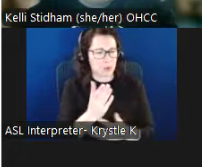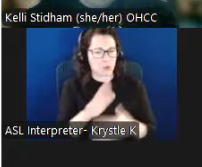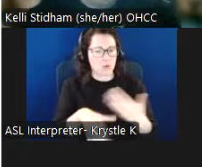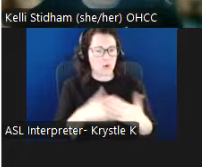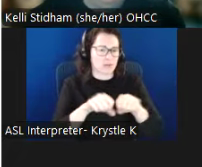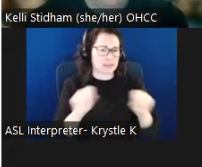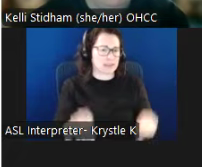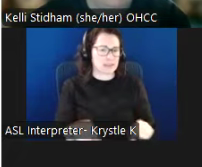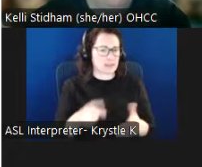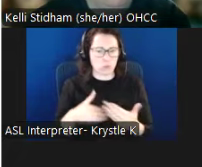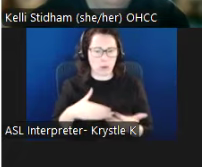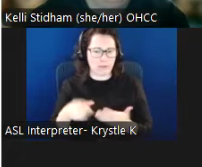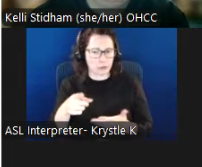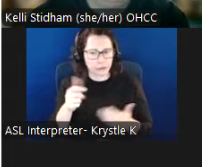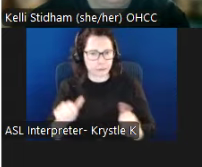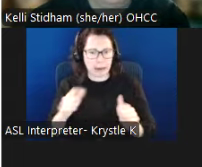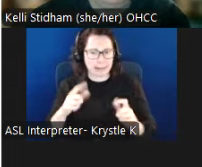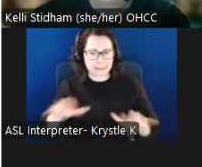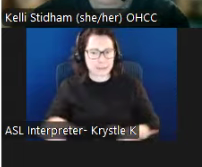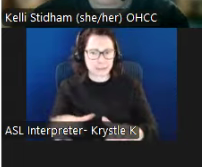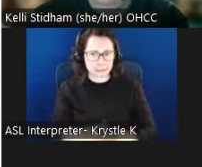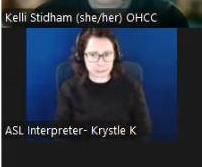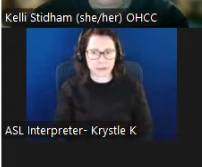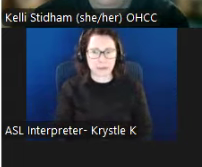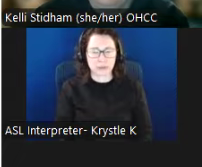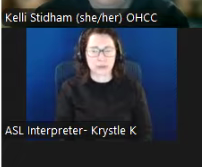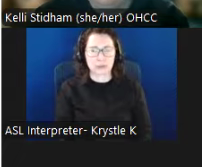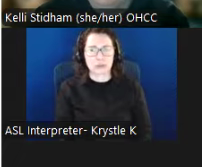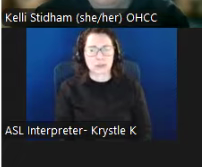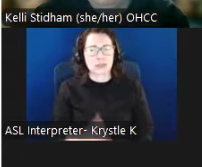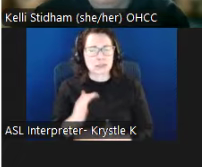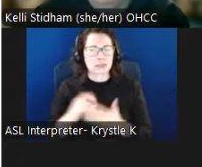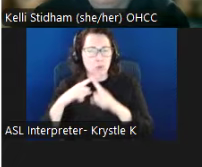you're trying to accomplish like